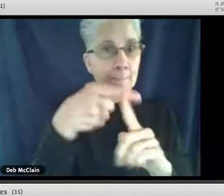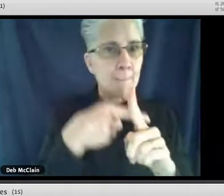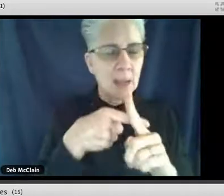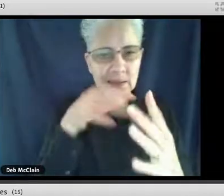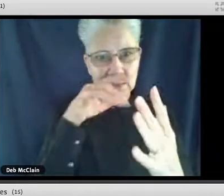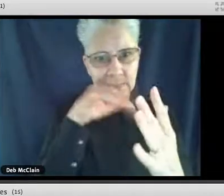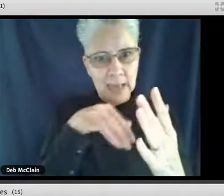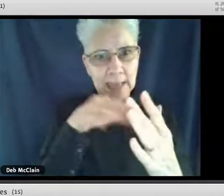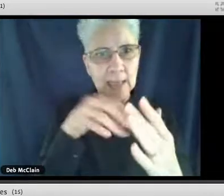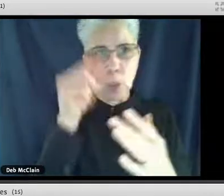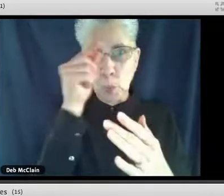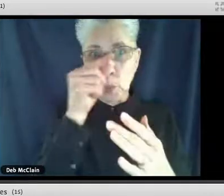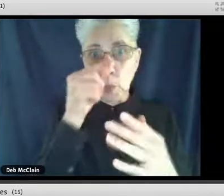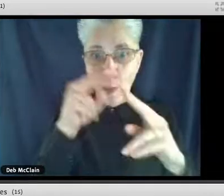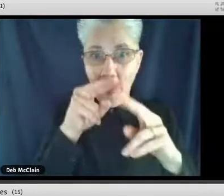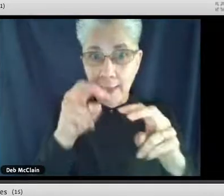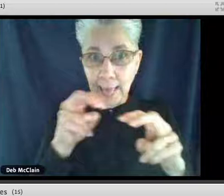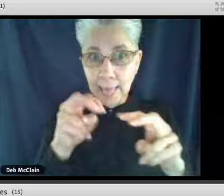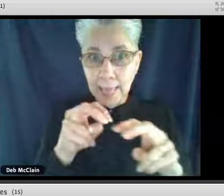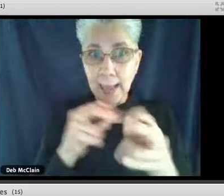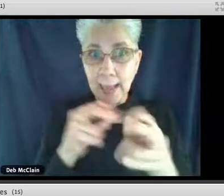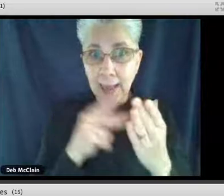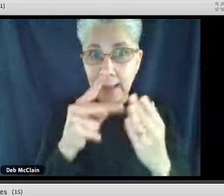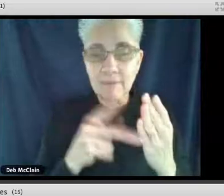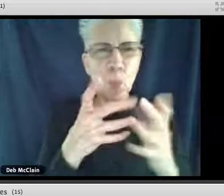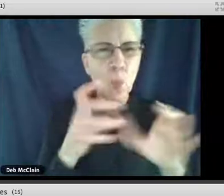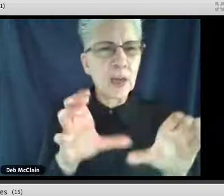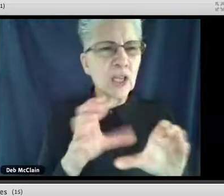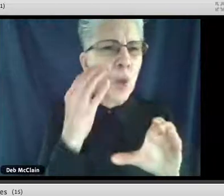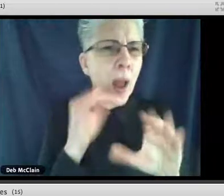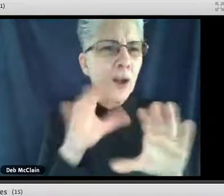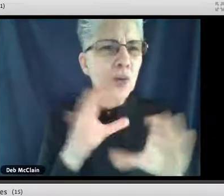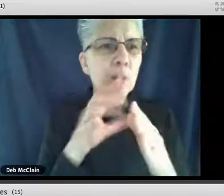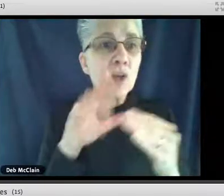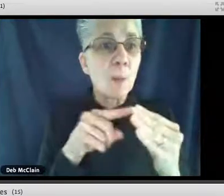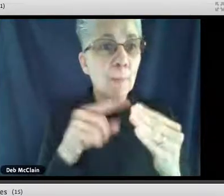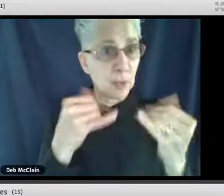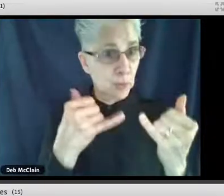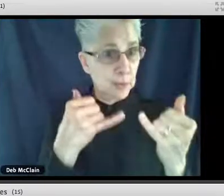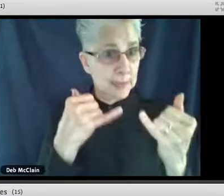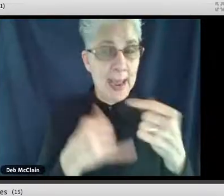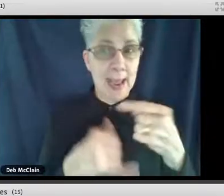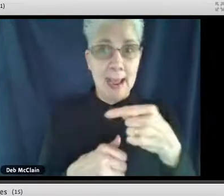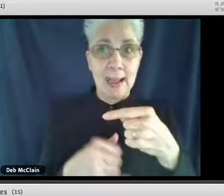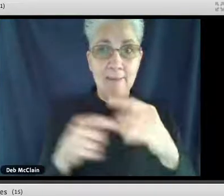So if you want to know how to do something that we're going to talk about today, if you e-mail me afterwards,